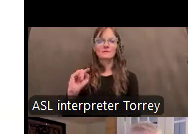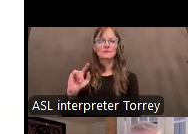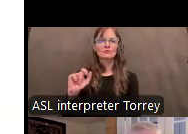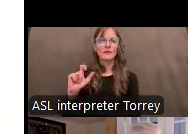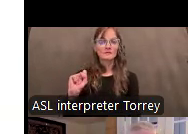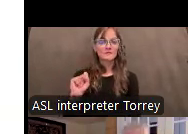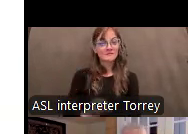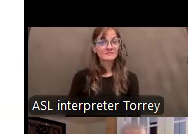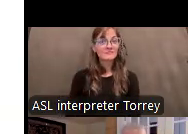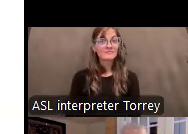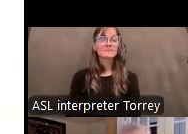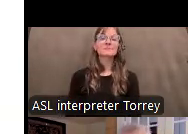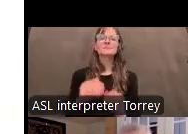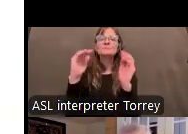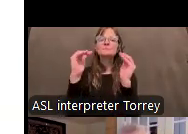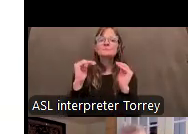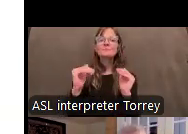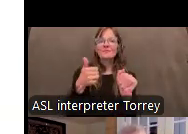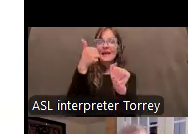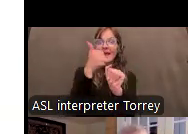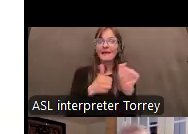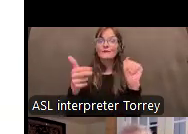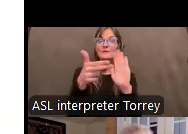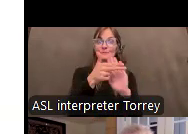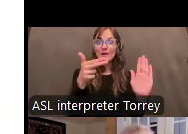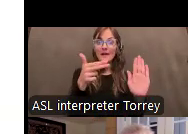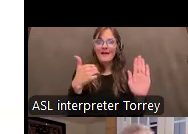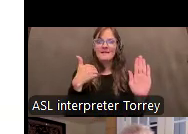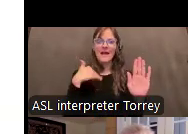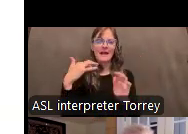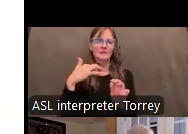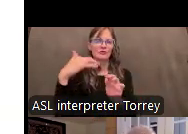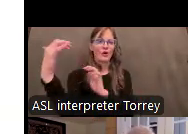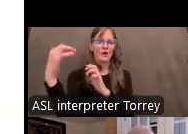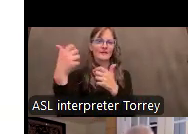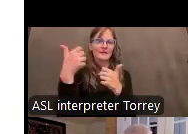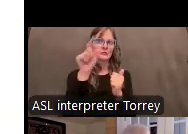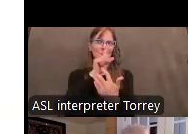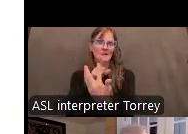So every brand has a target audience and Susan's gonna tell you all about it. Well, we are very lucky